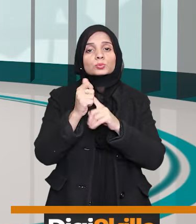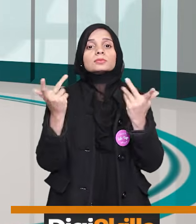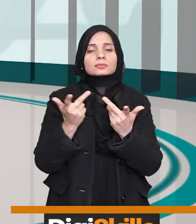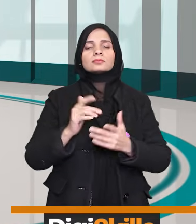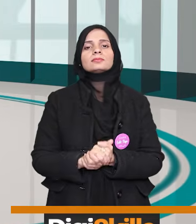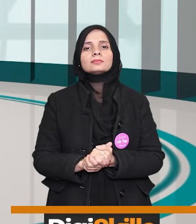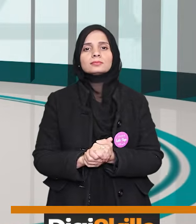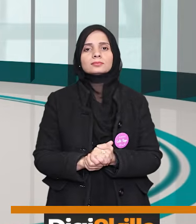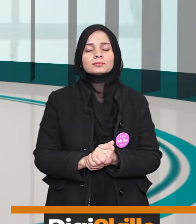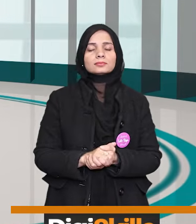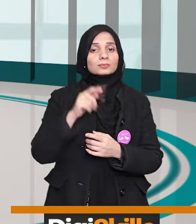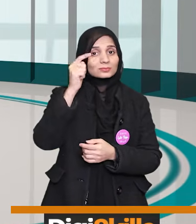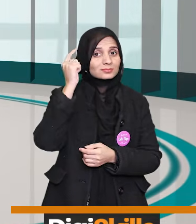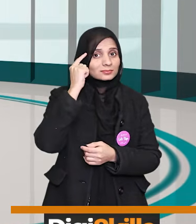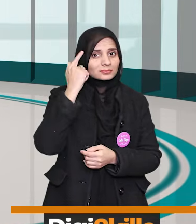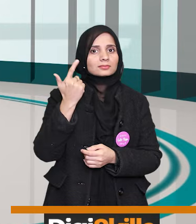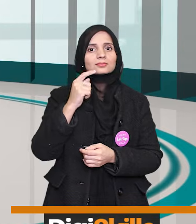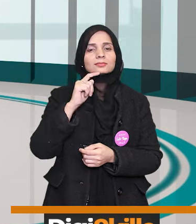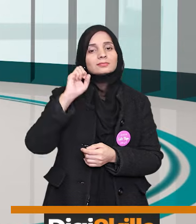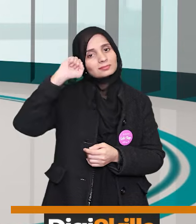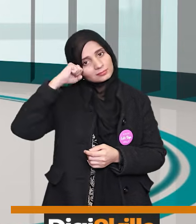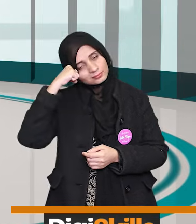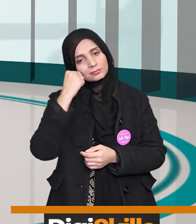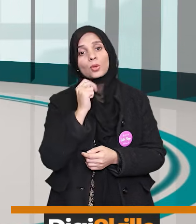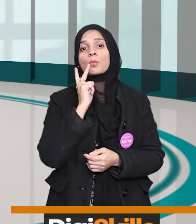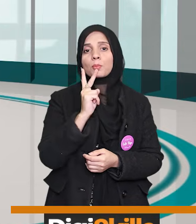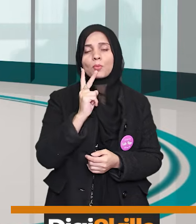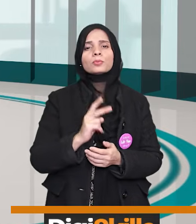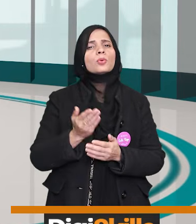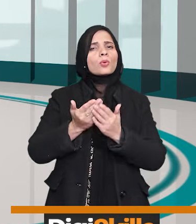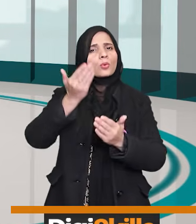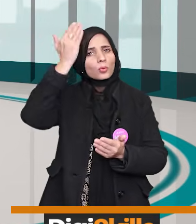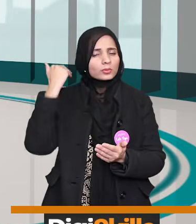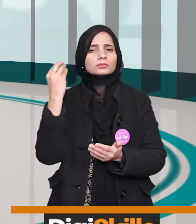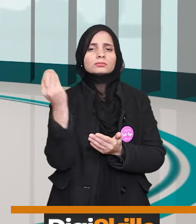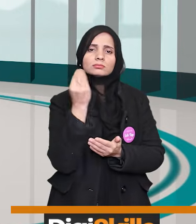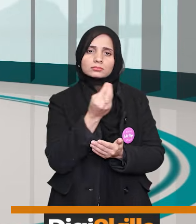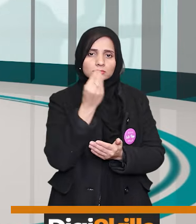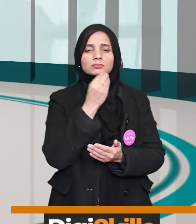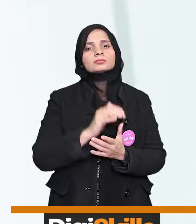The concept of khudi was written by Allama Iqbal for some reason.